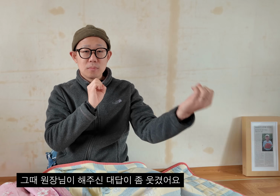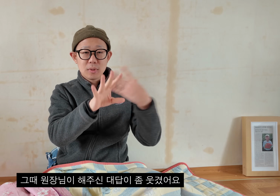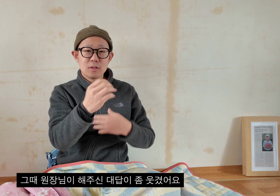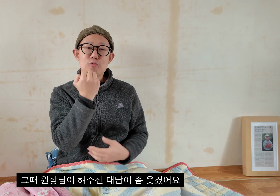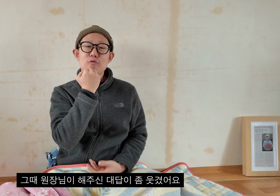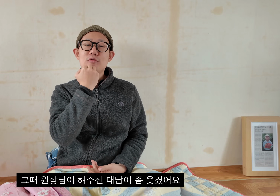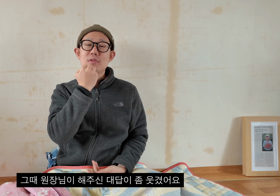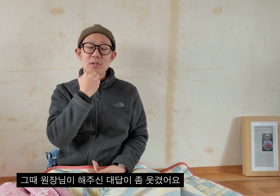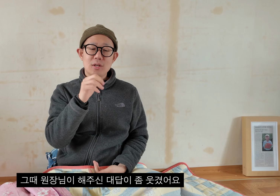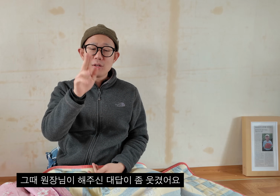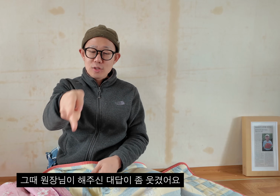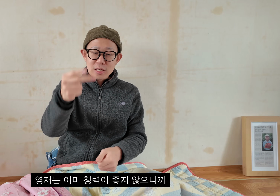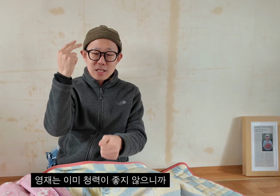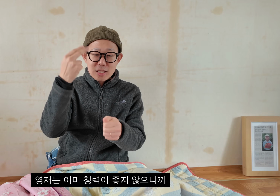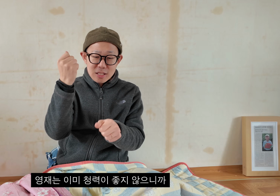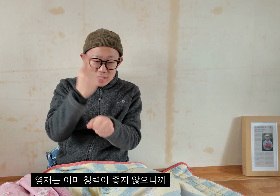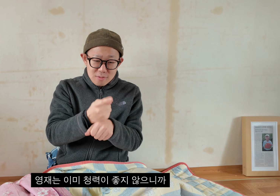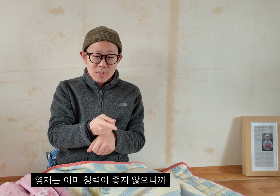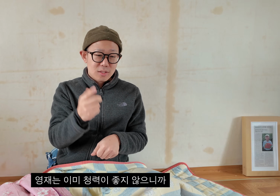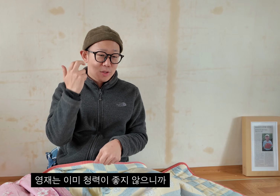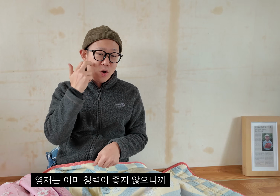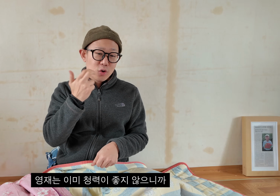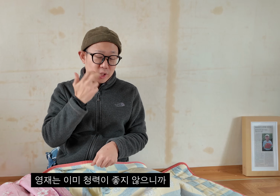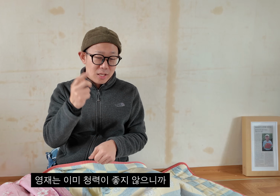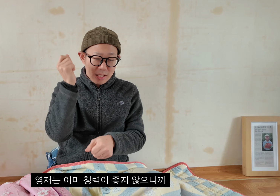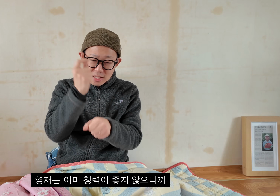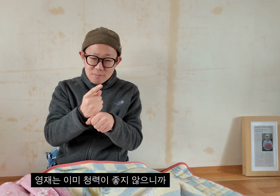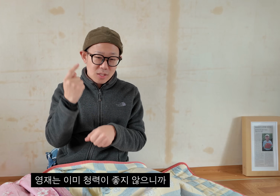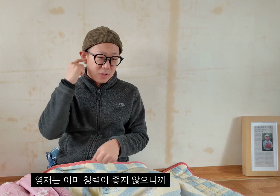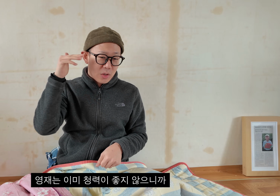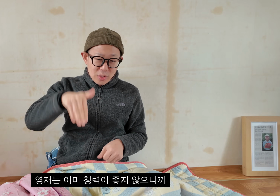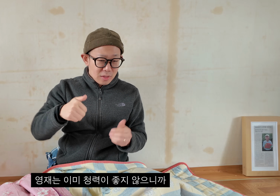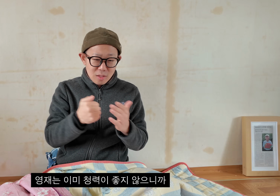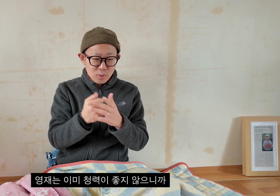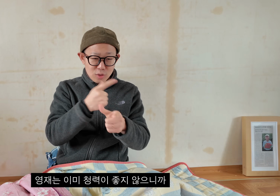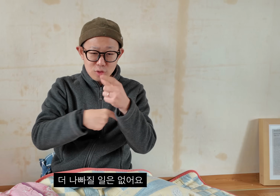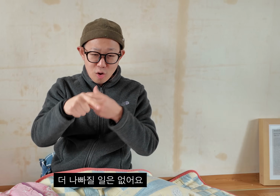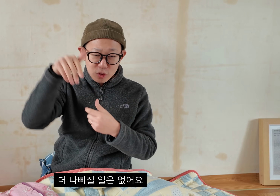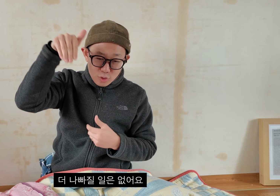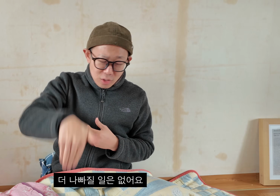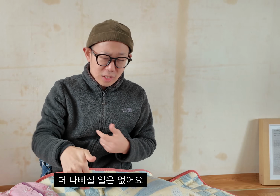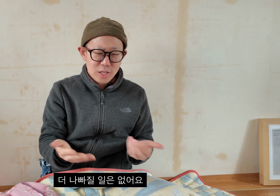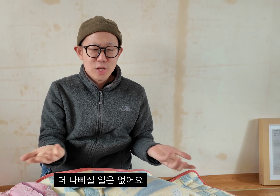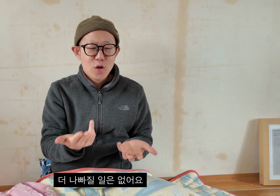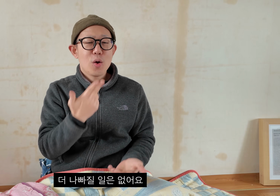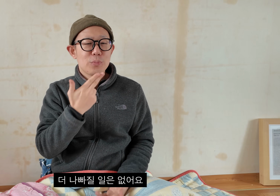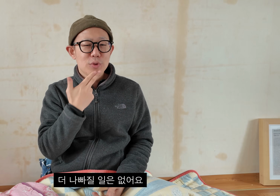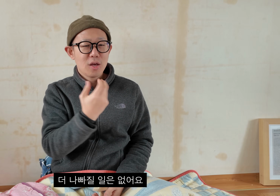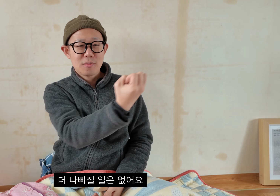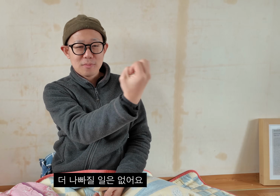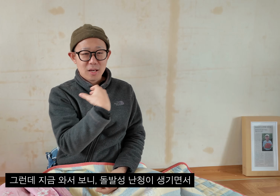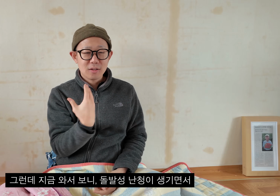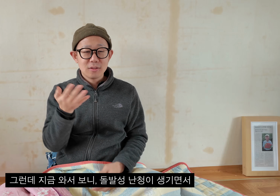His answer was funny. “Well, your hearing’s already bad. So it can’t get worse!”